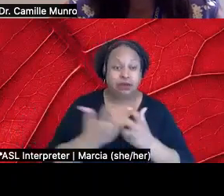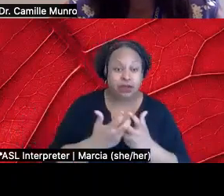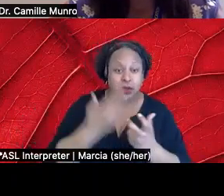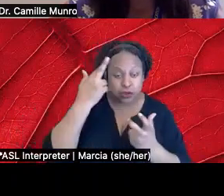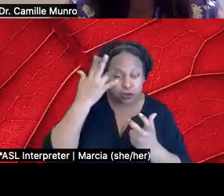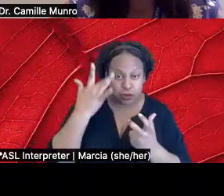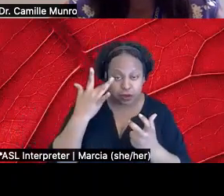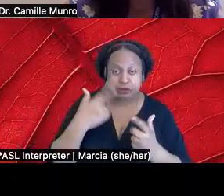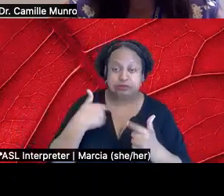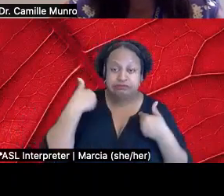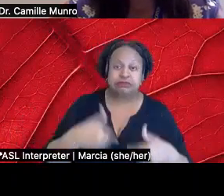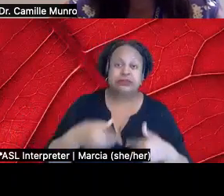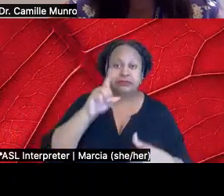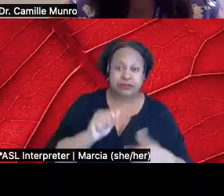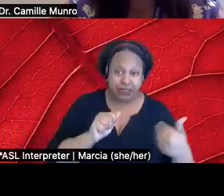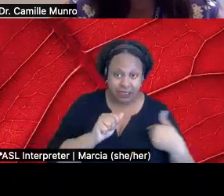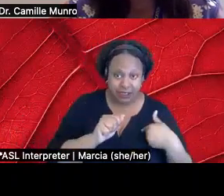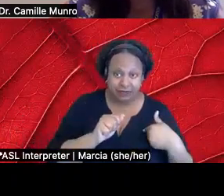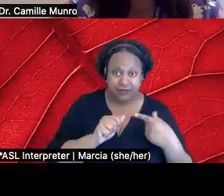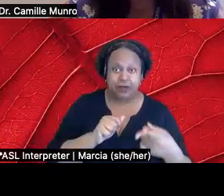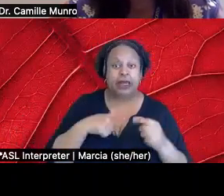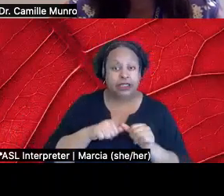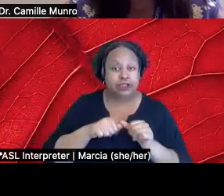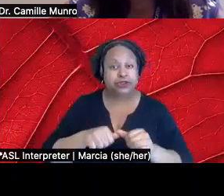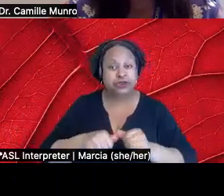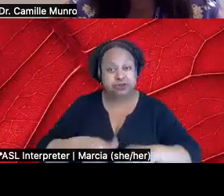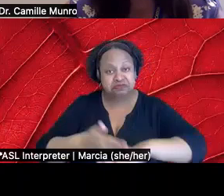Thankfully, I was getting to continue to feel better over the next couple of years